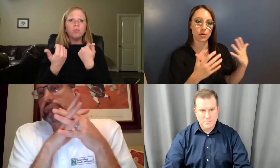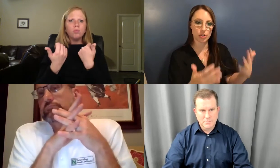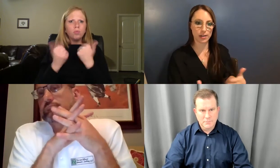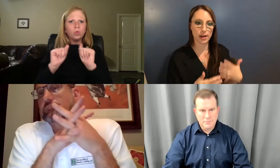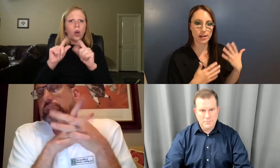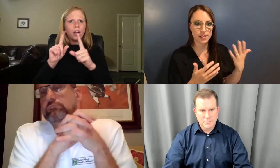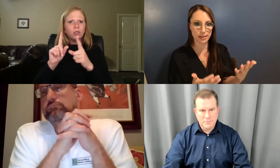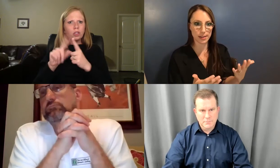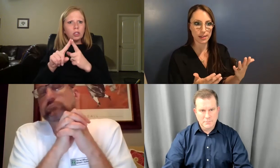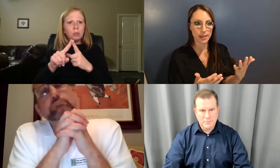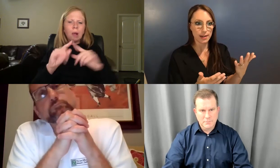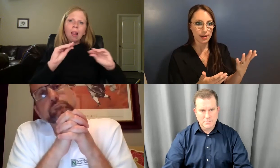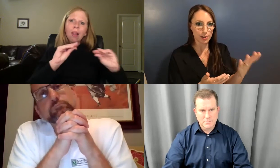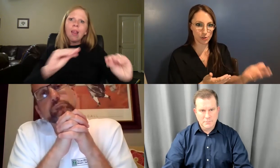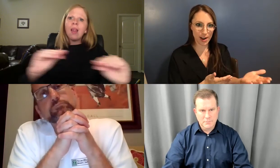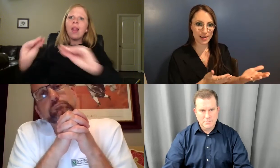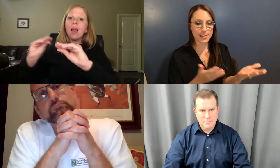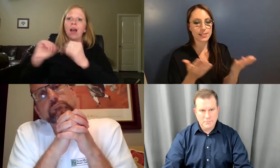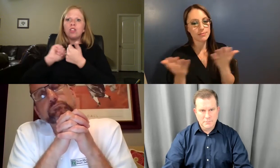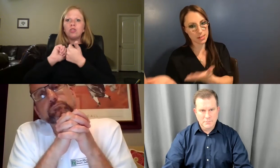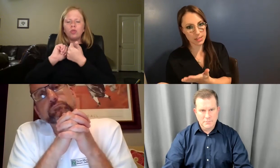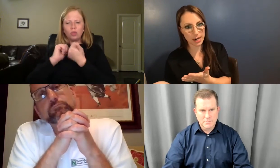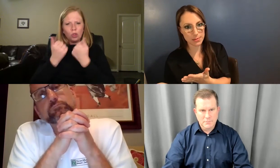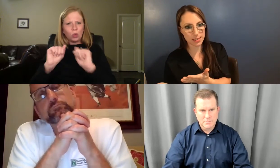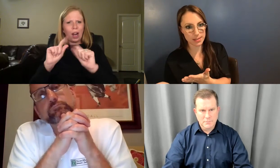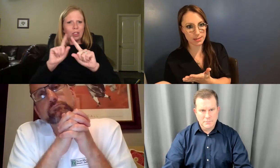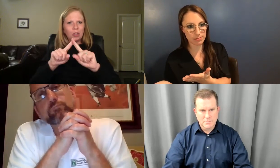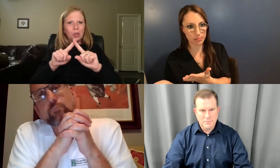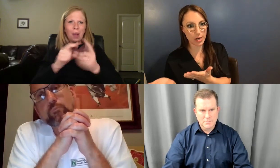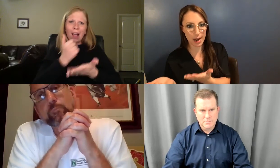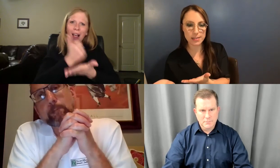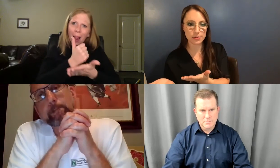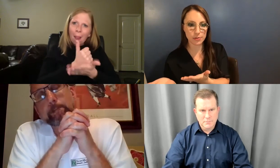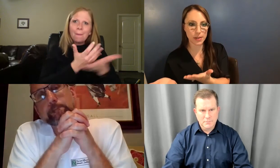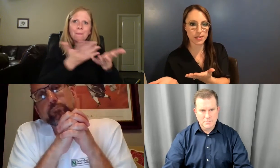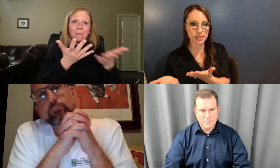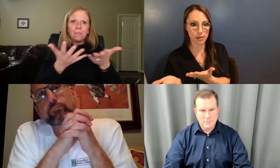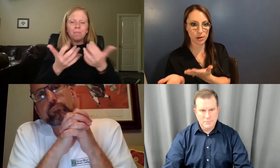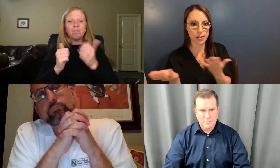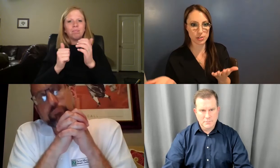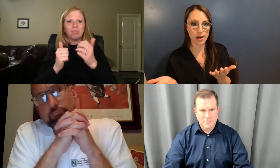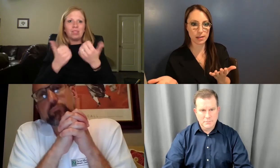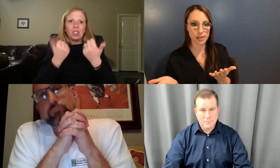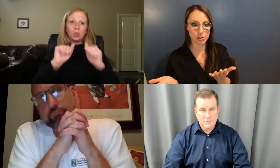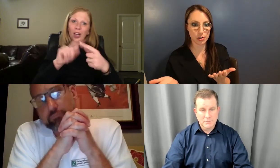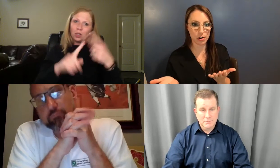that we're trying to constantly address. Sometimes it's reactive because that's just kinda the nature